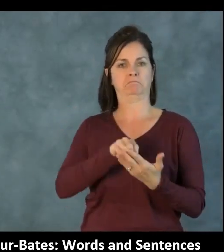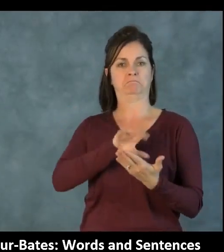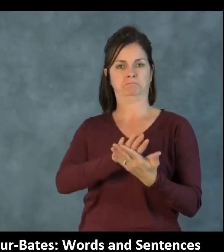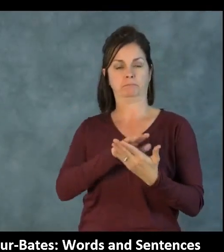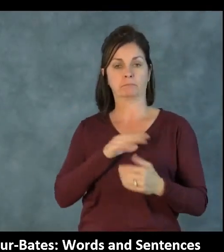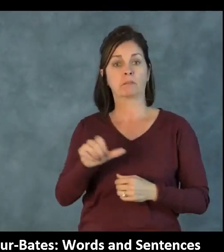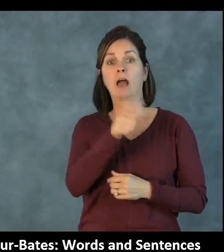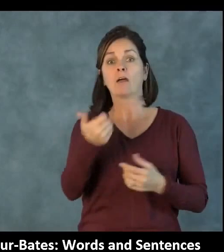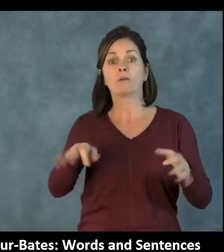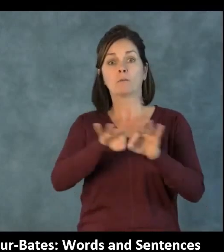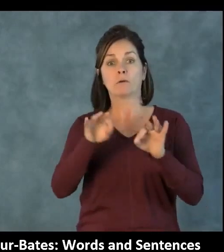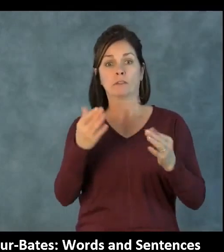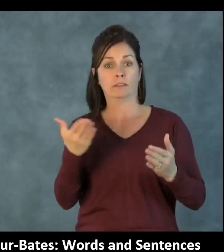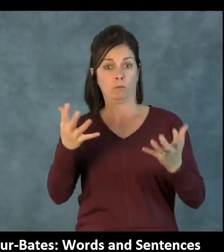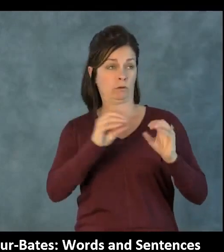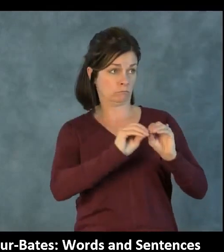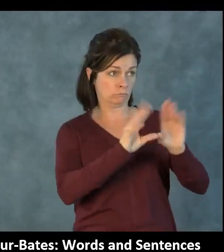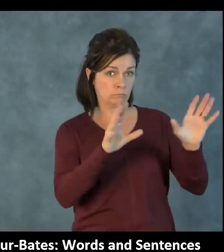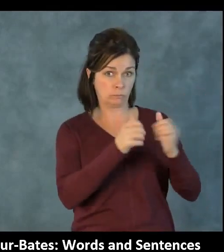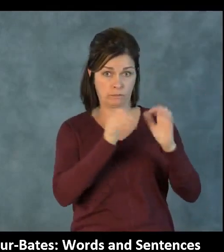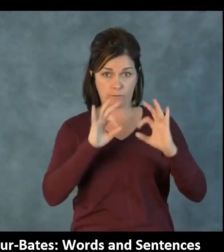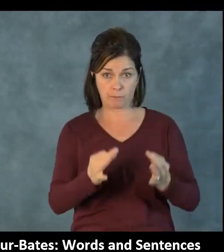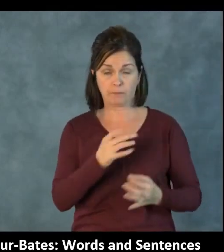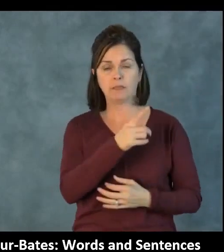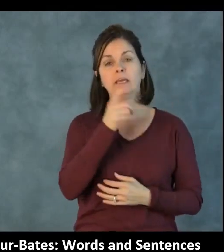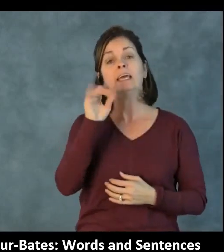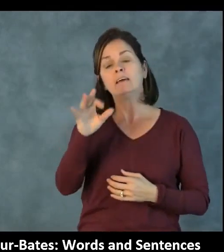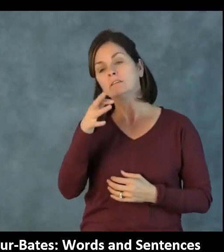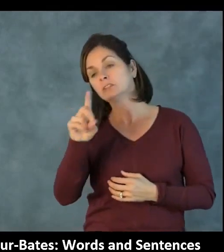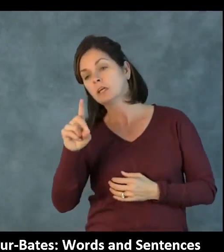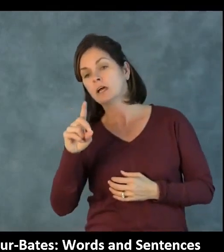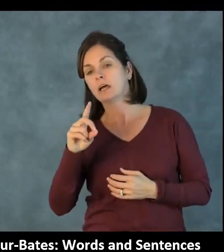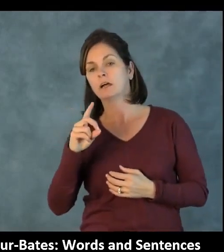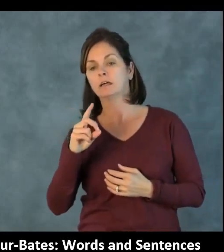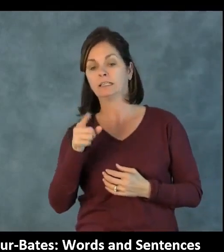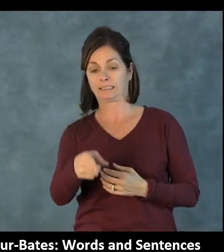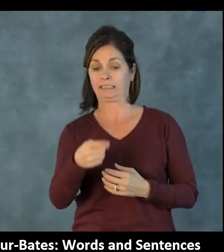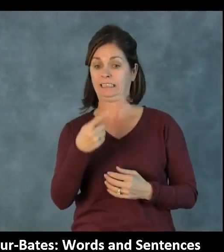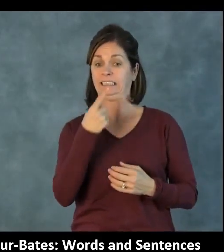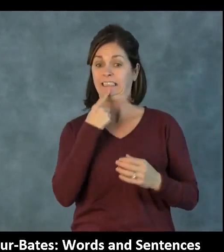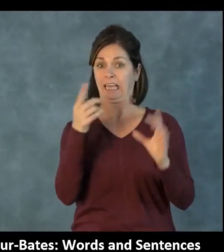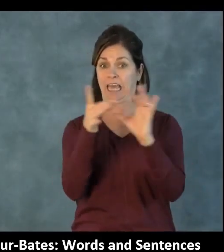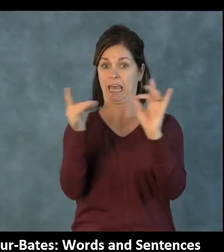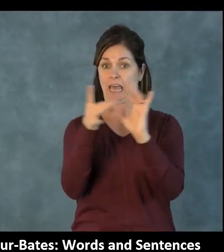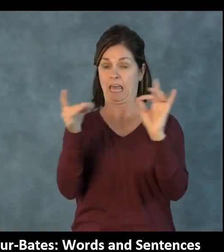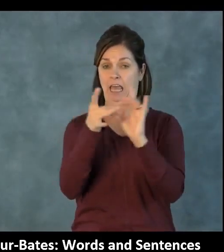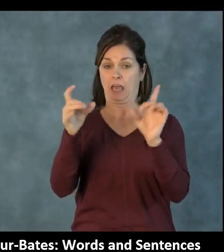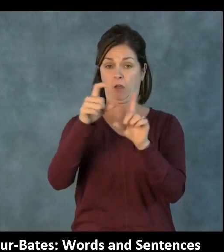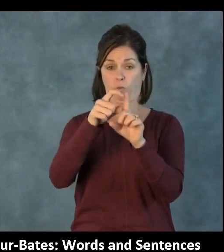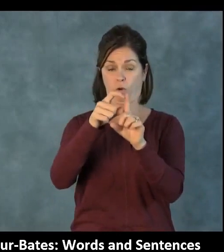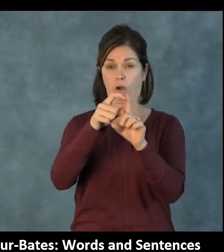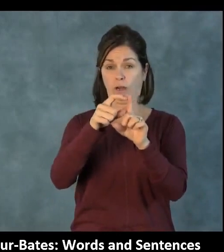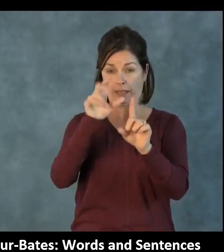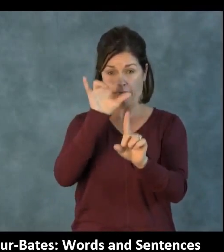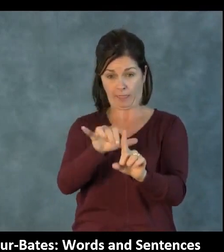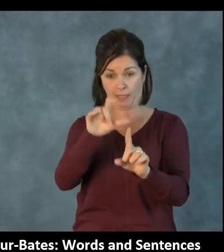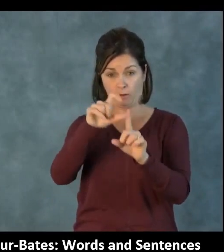Another thing you can point out to the family is that, if the child is saying a word that has a similar